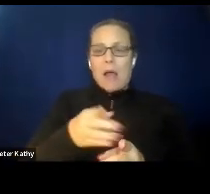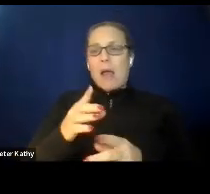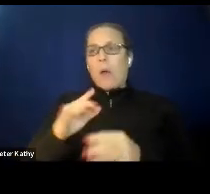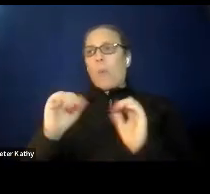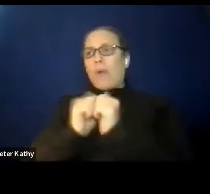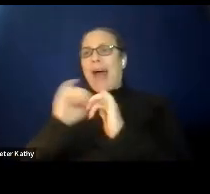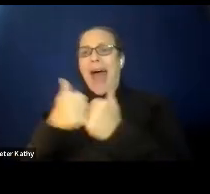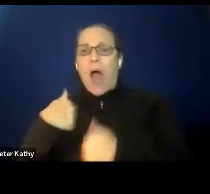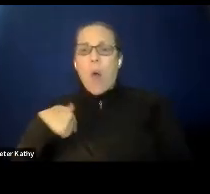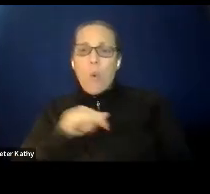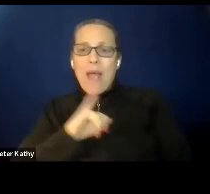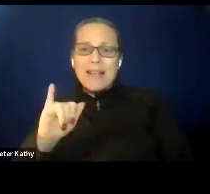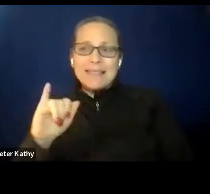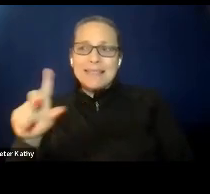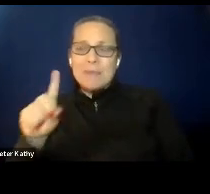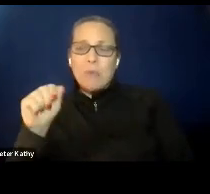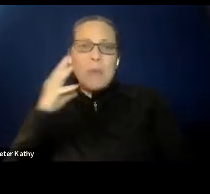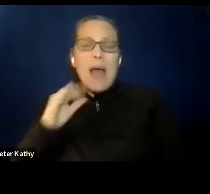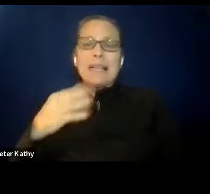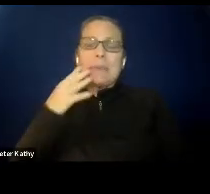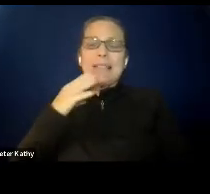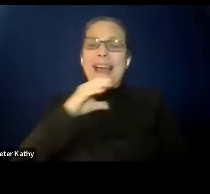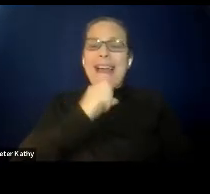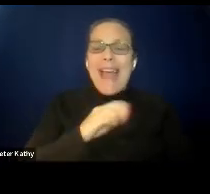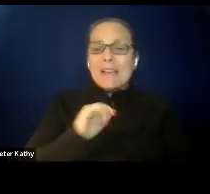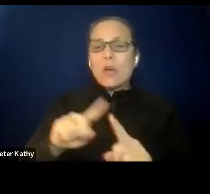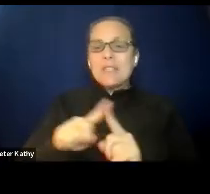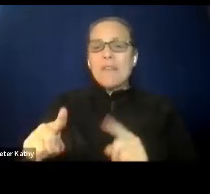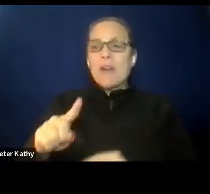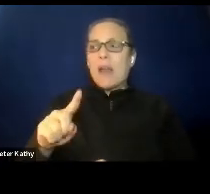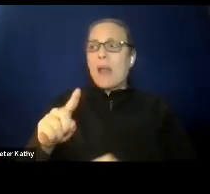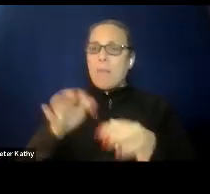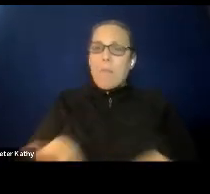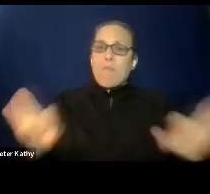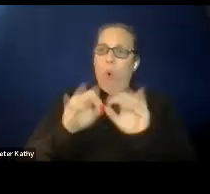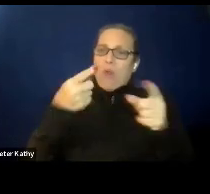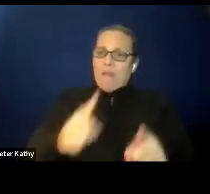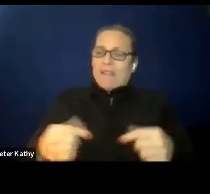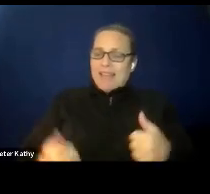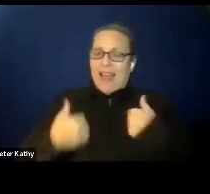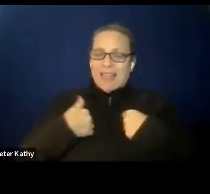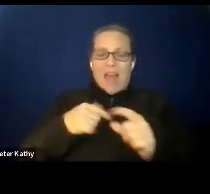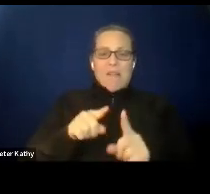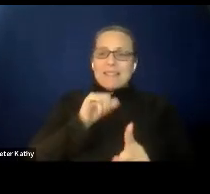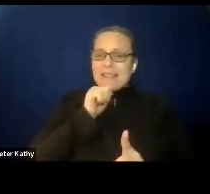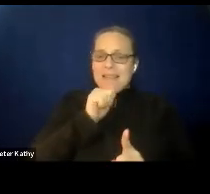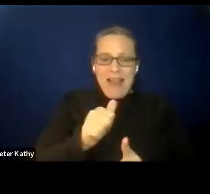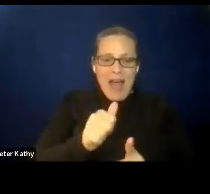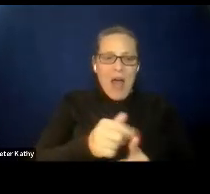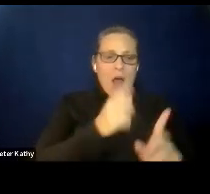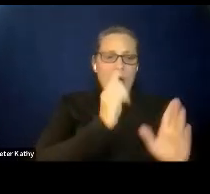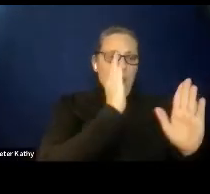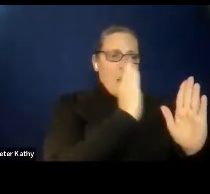always linear especially when disability is involved and how we may experience age or certain milestones in our lives.